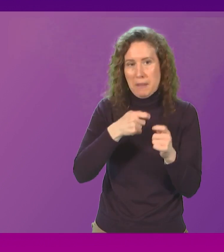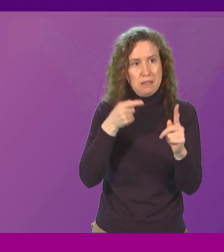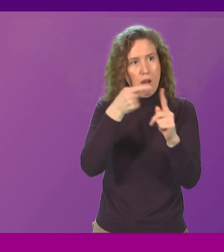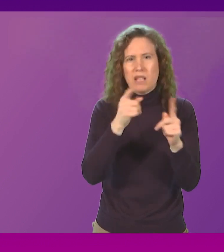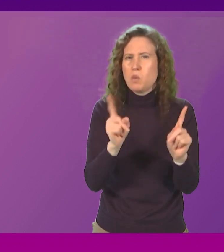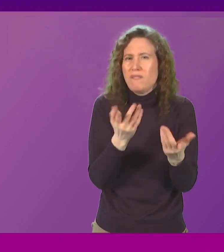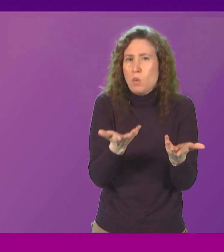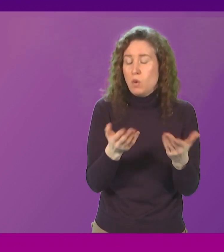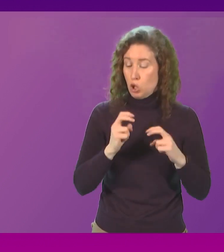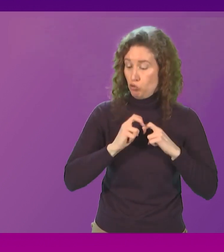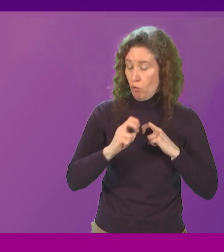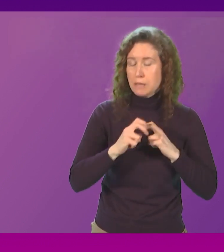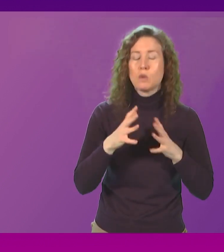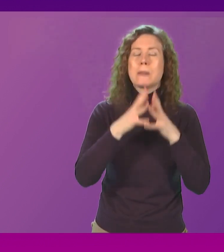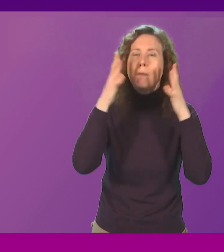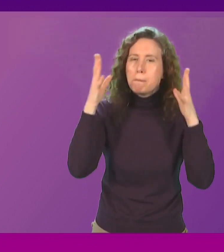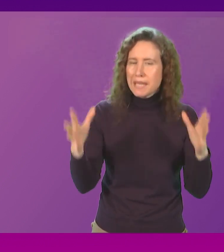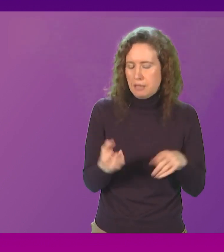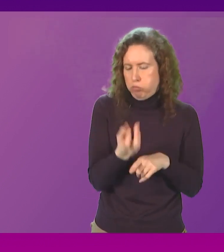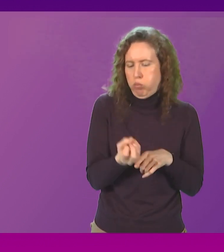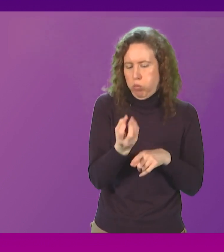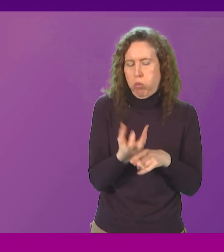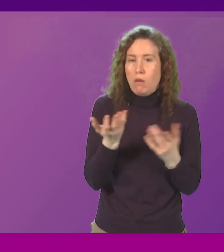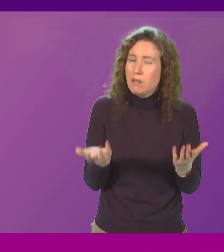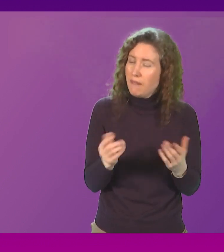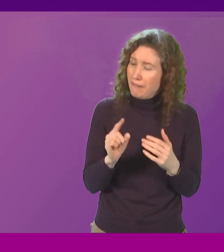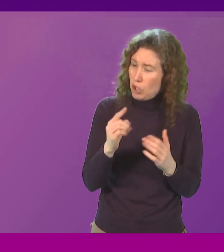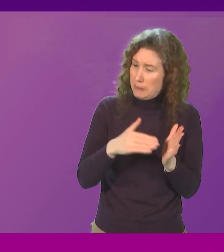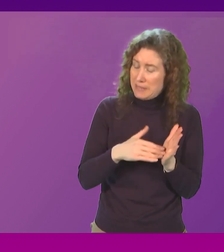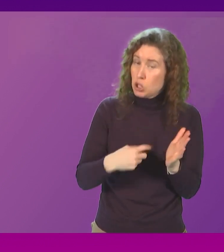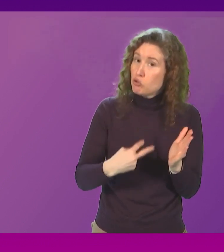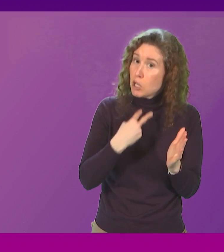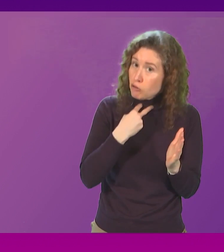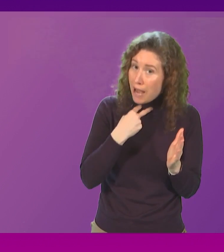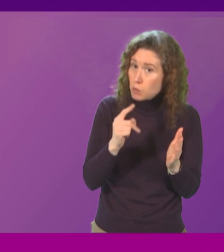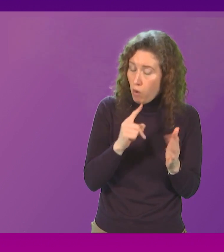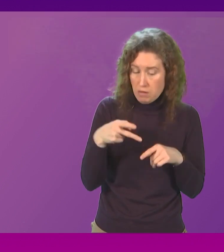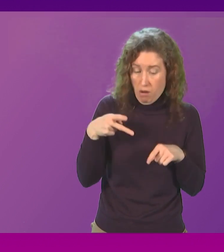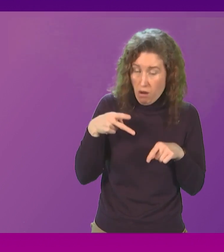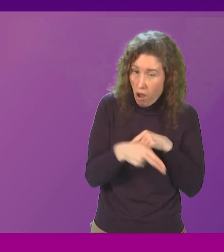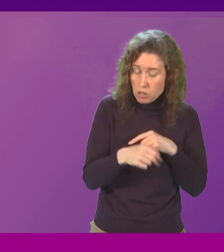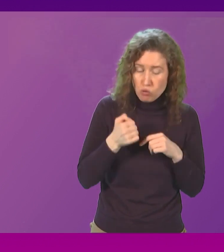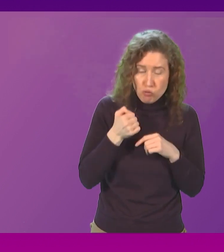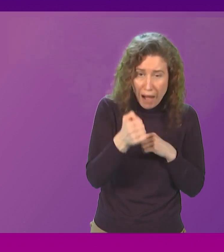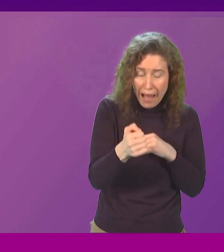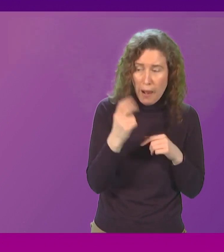Given that transport remains the biggest source of emissions, does the First Minister regret the fact that the savage cuts that have been made, on her watch, to our rail and bus services